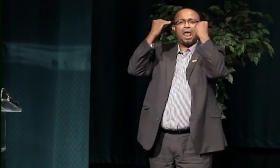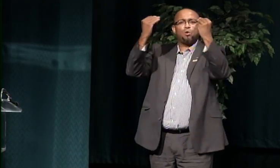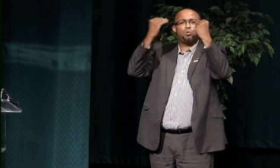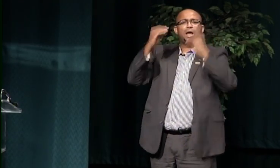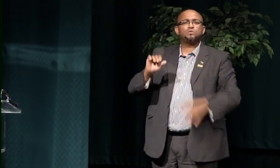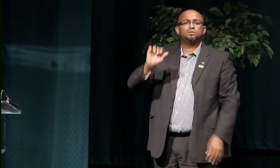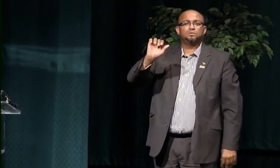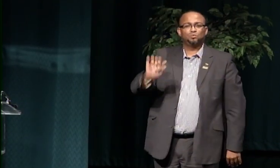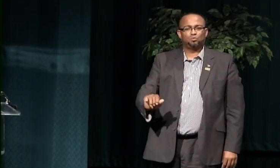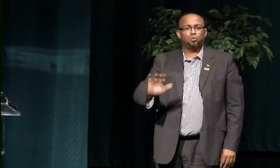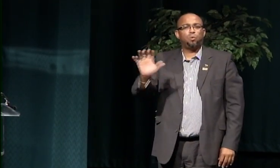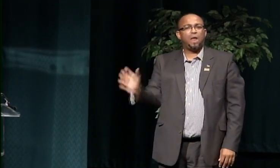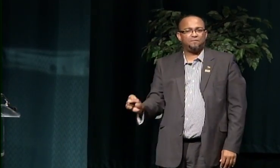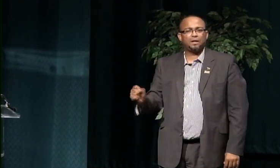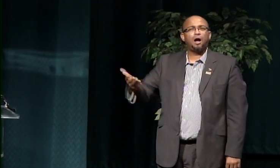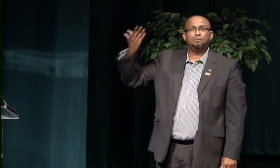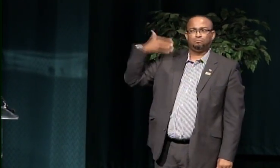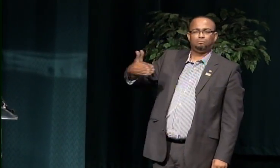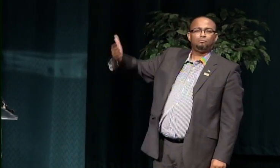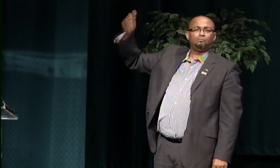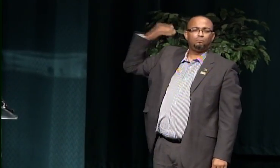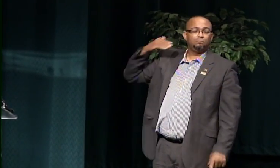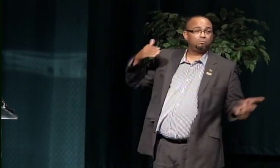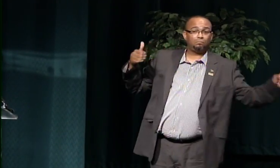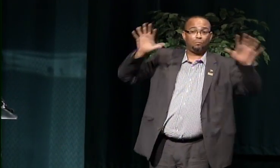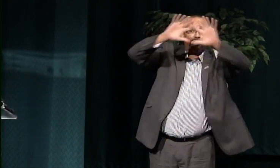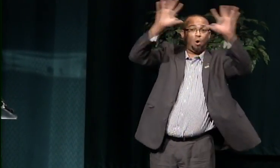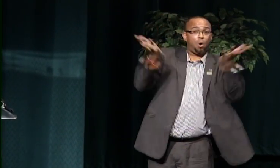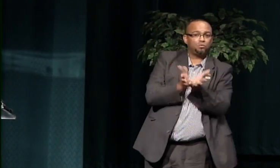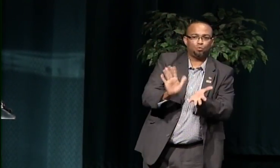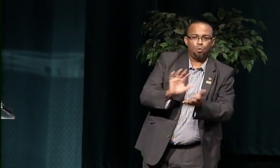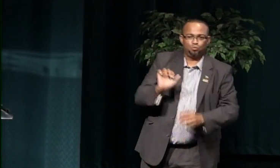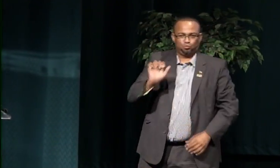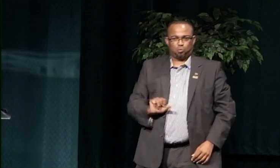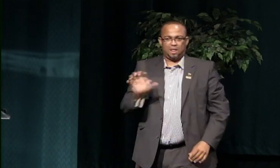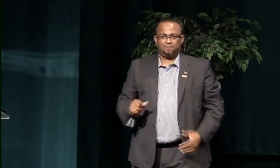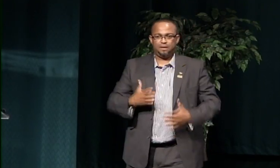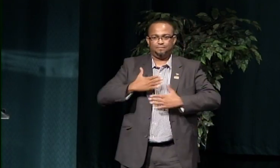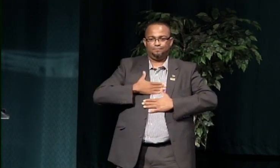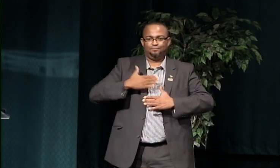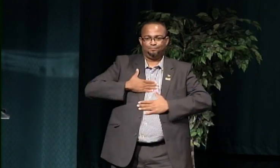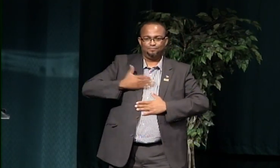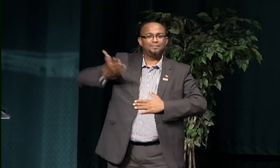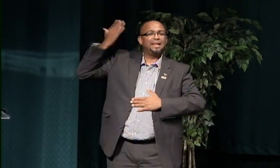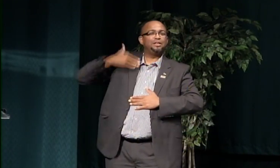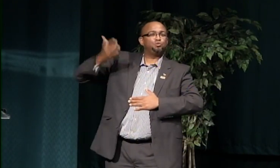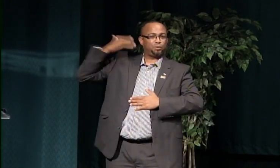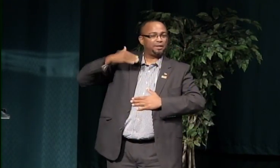This is some of the history of deaf education